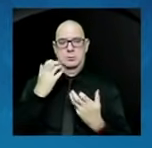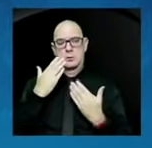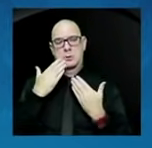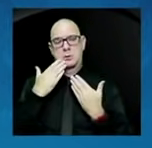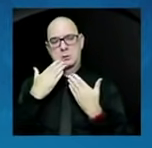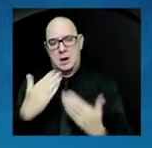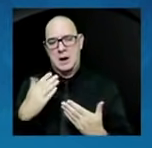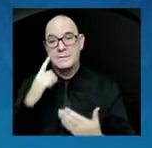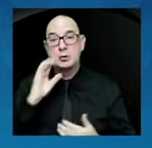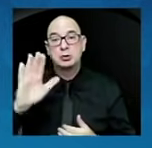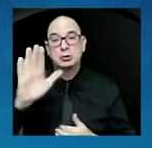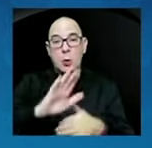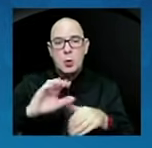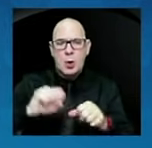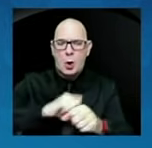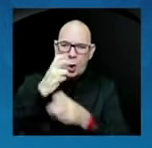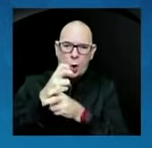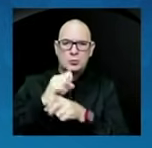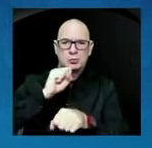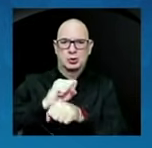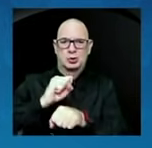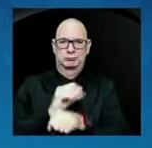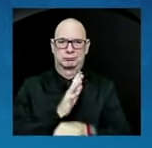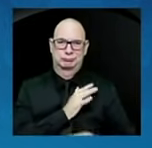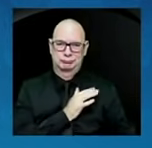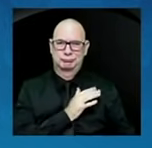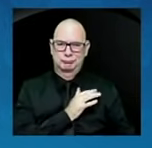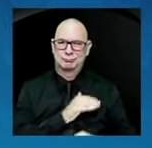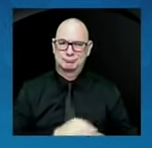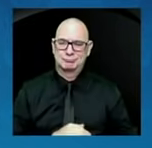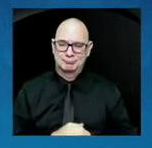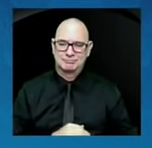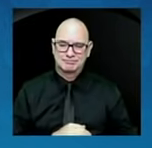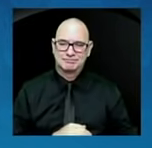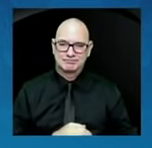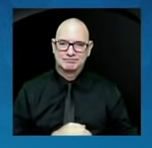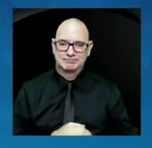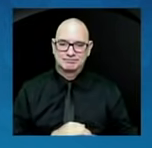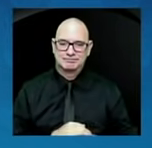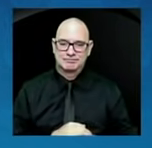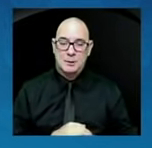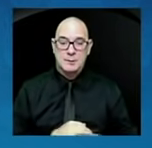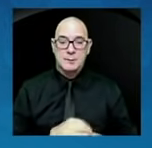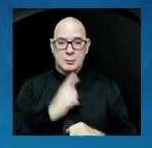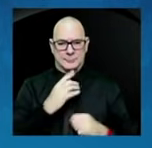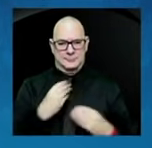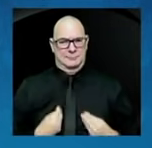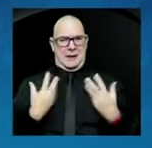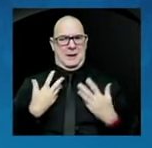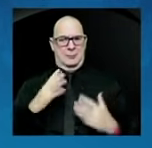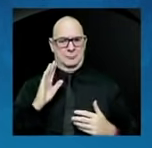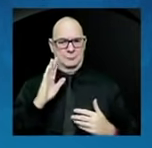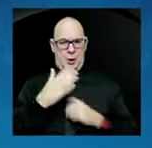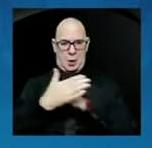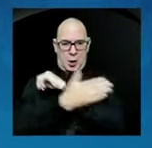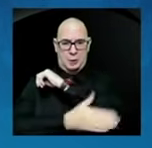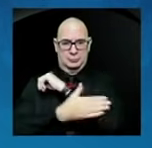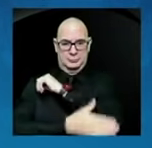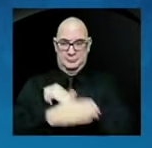TODAY AND TO PERSONALLY THANK YOU FOR THE WORK YOU DO EVERY